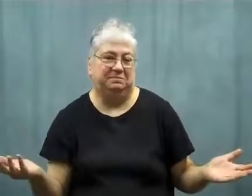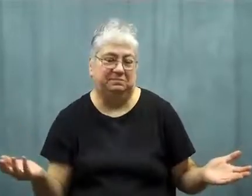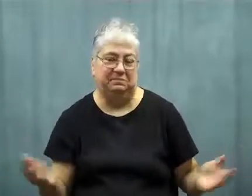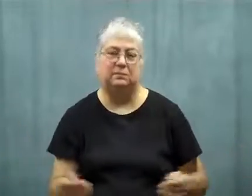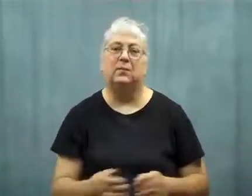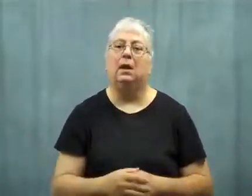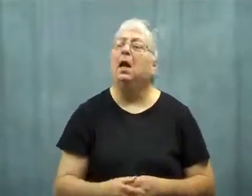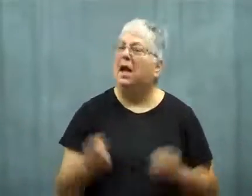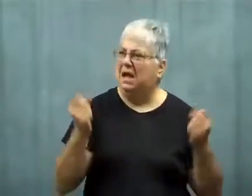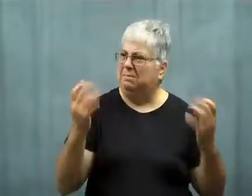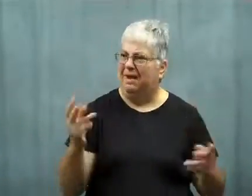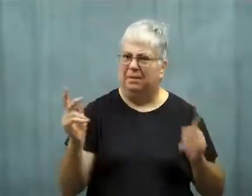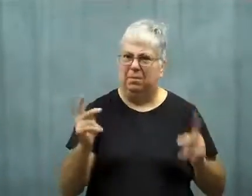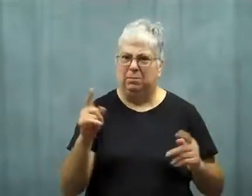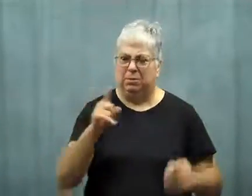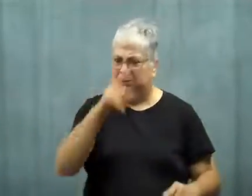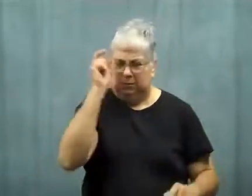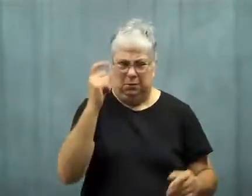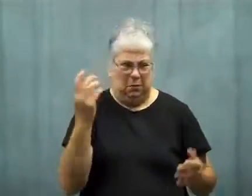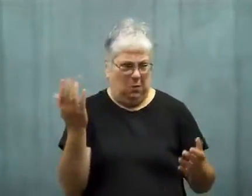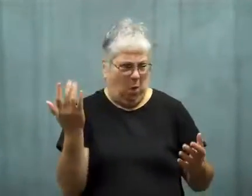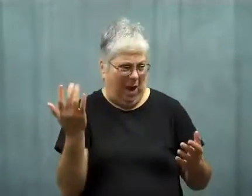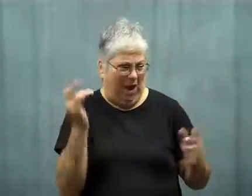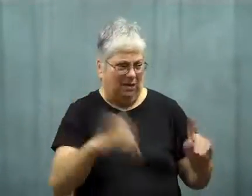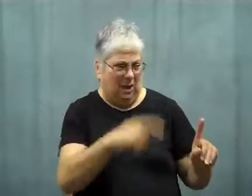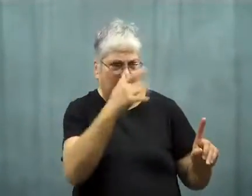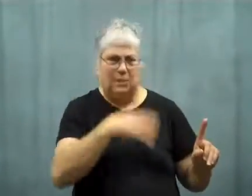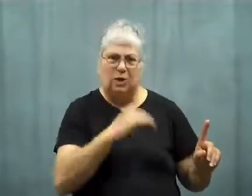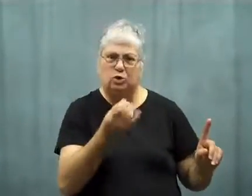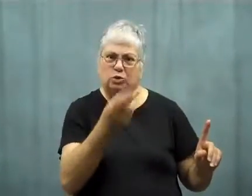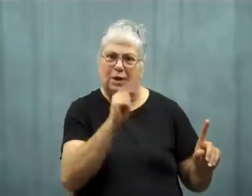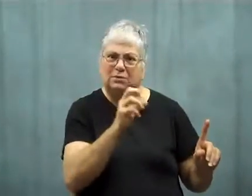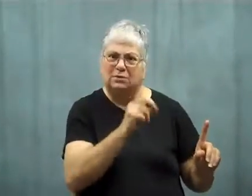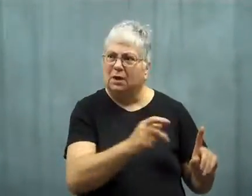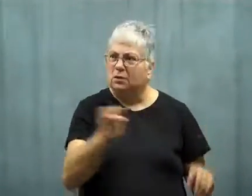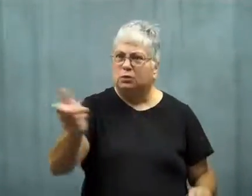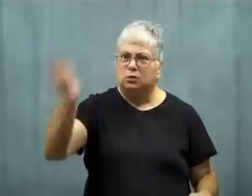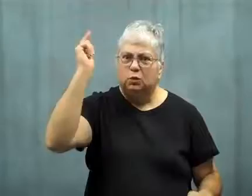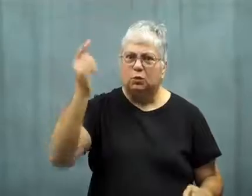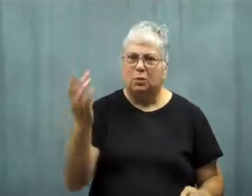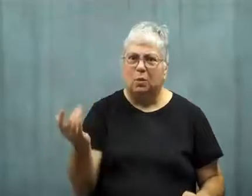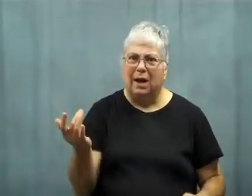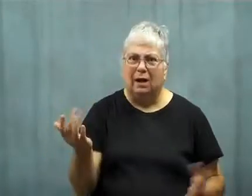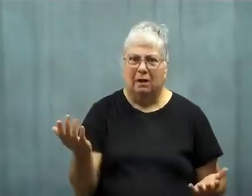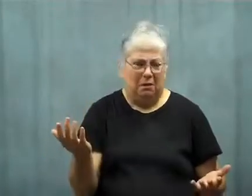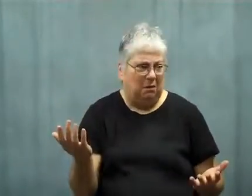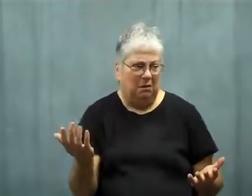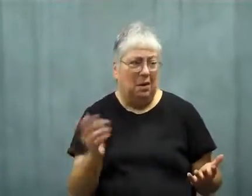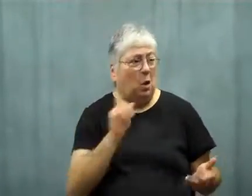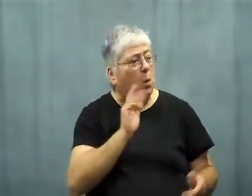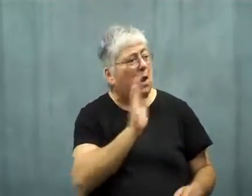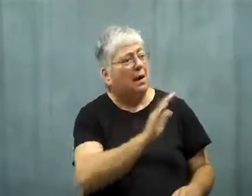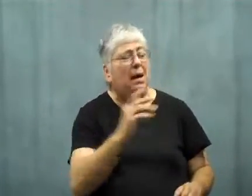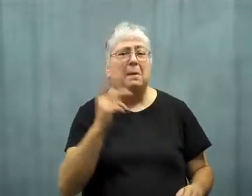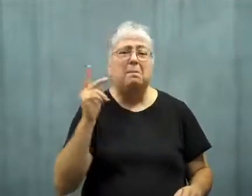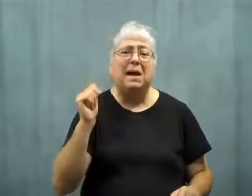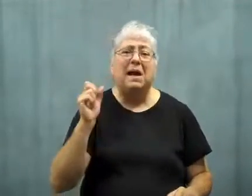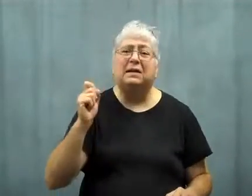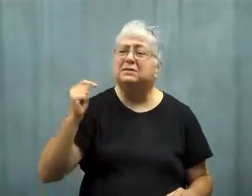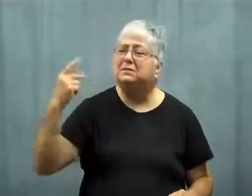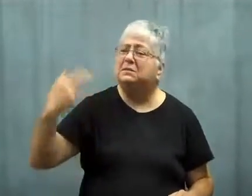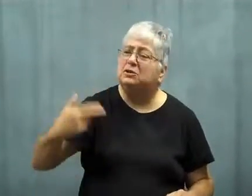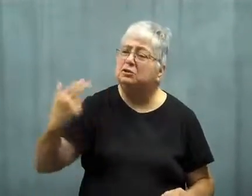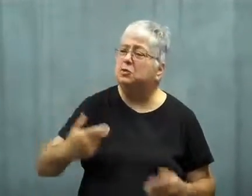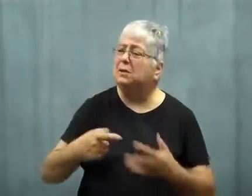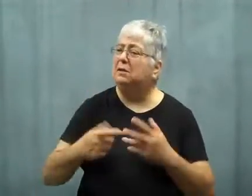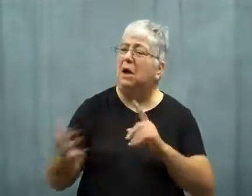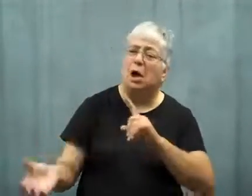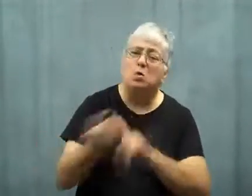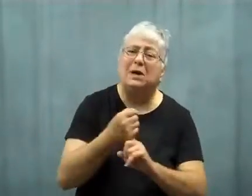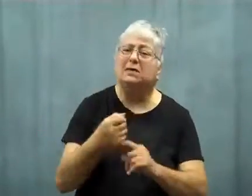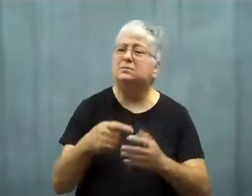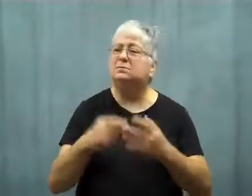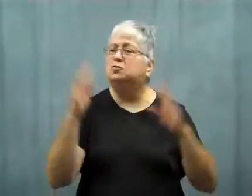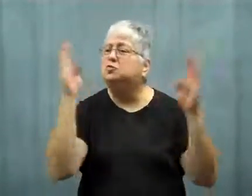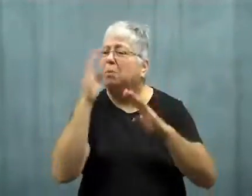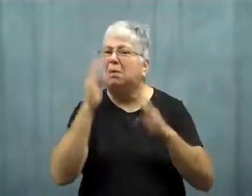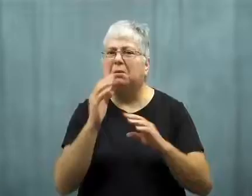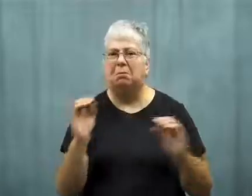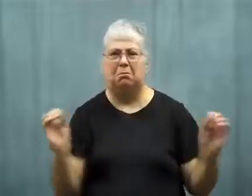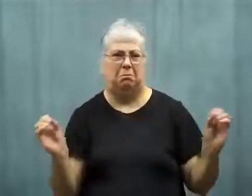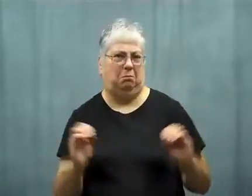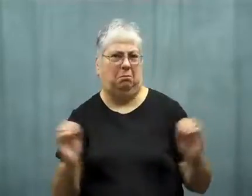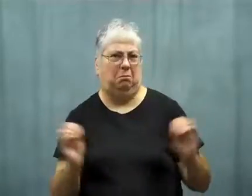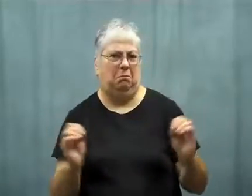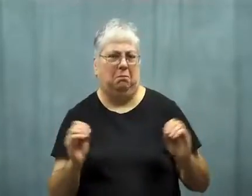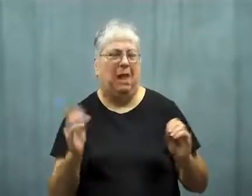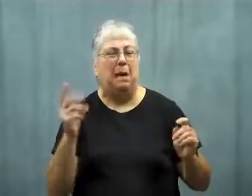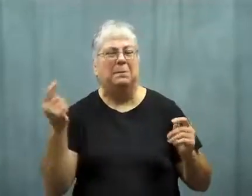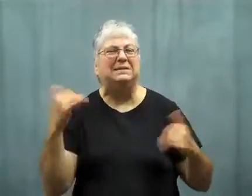Many could not believe that Johnson committed the shooting.